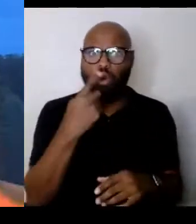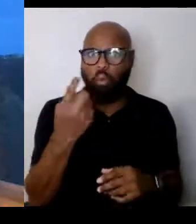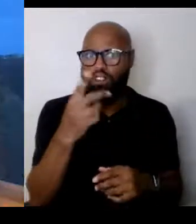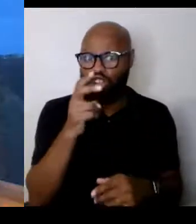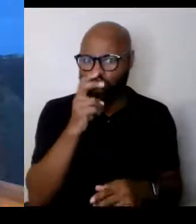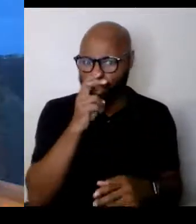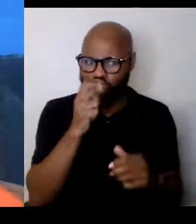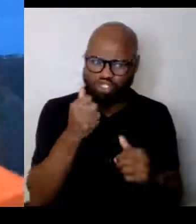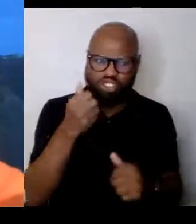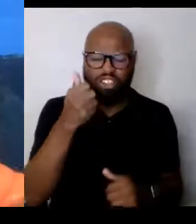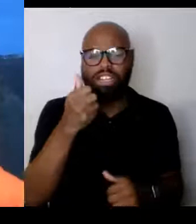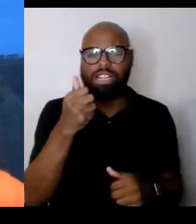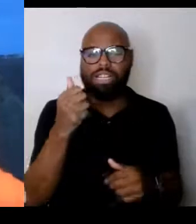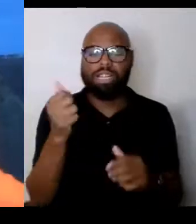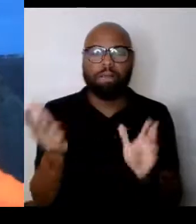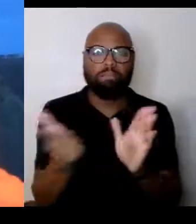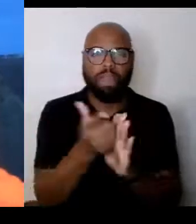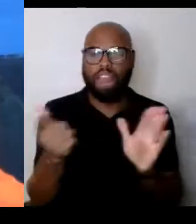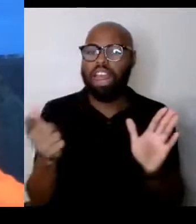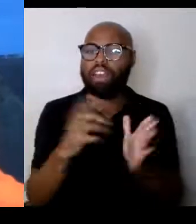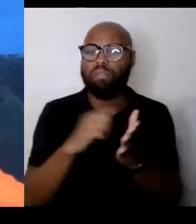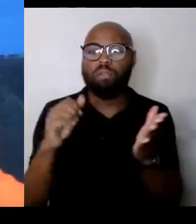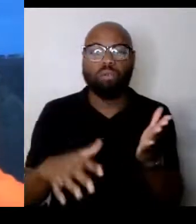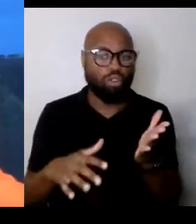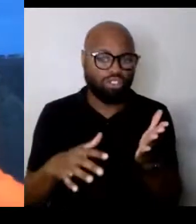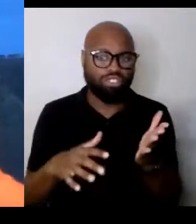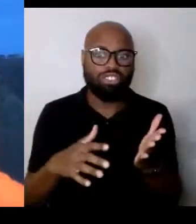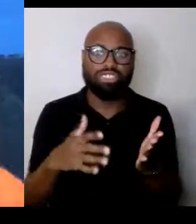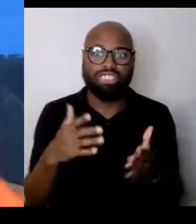it basically triggered, after the Supreme Court decision.